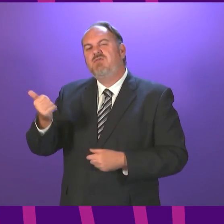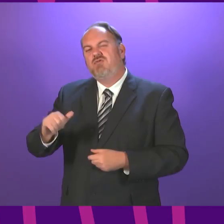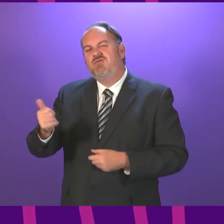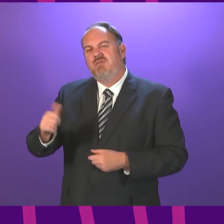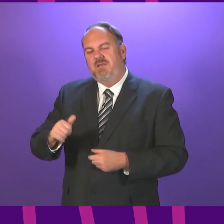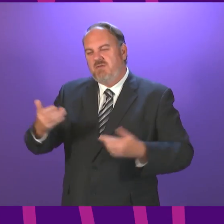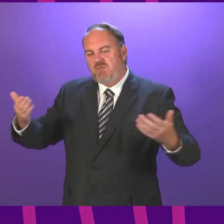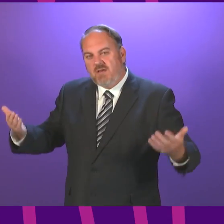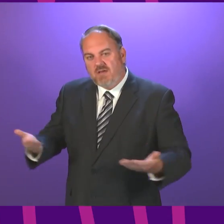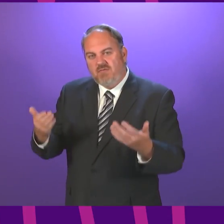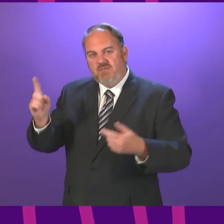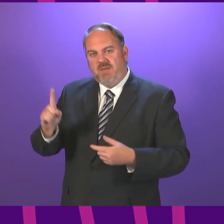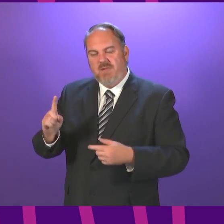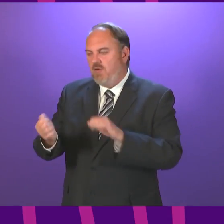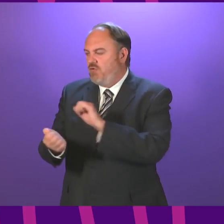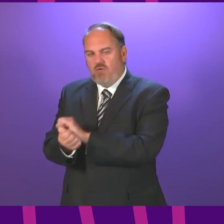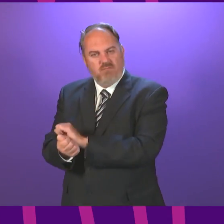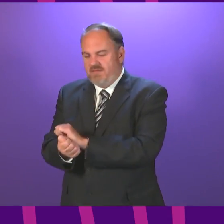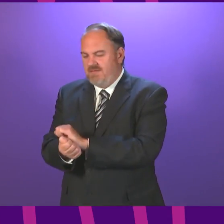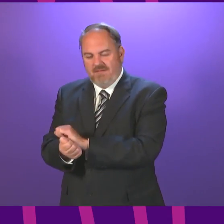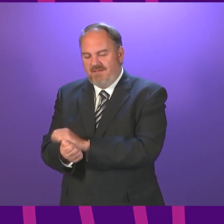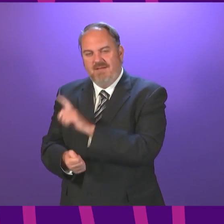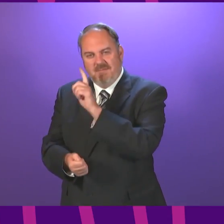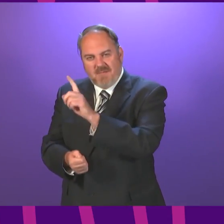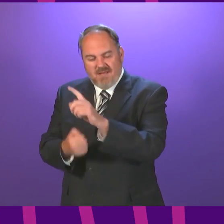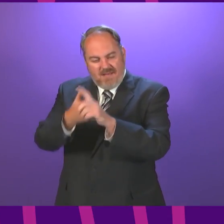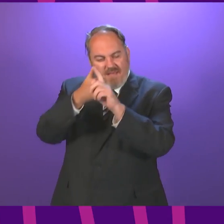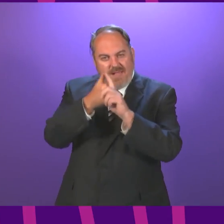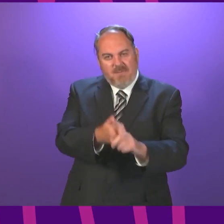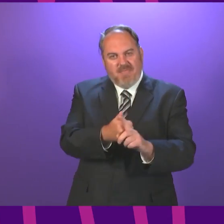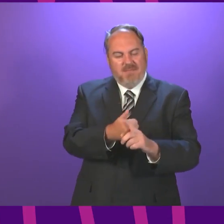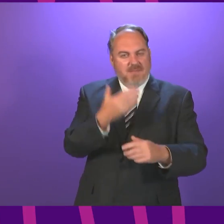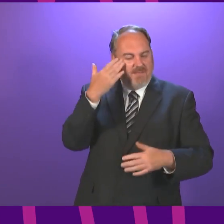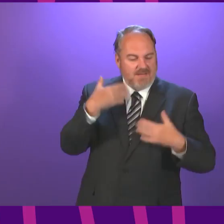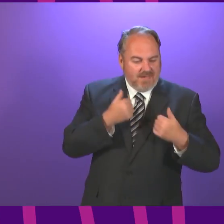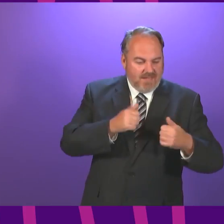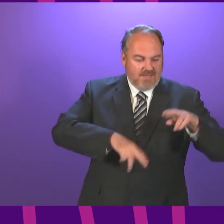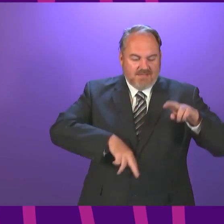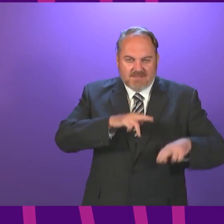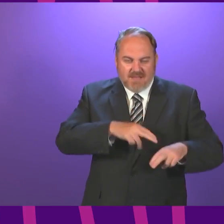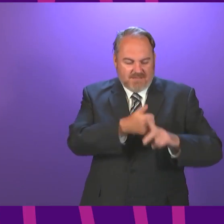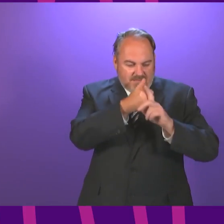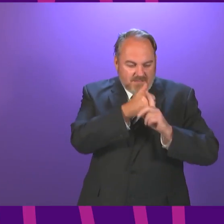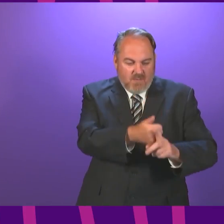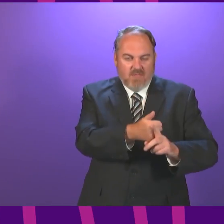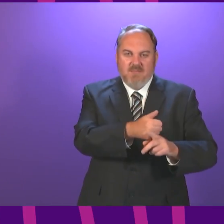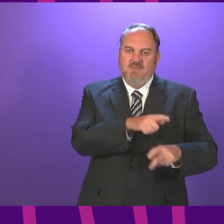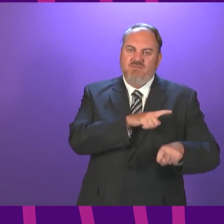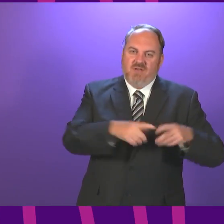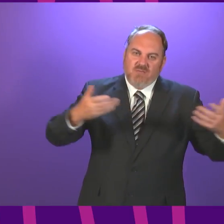to get into treatment, because that will provide a protective factor and help people to turn their lives around.